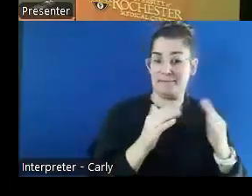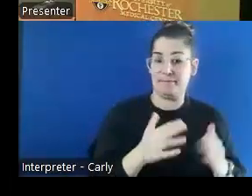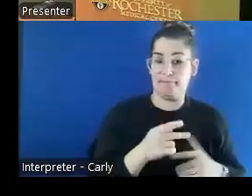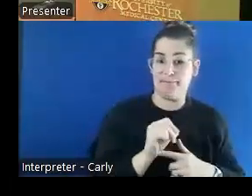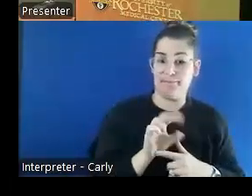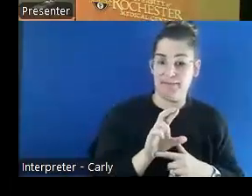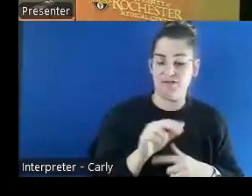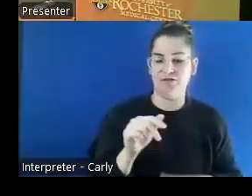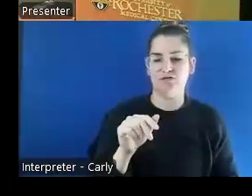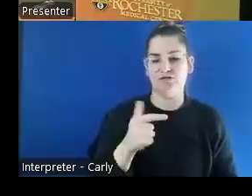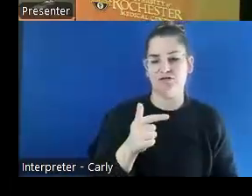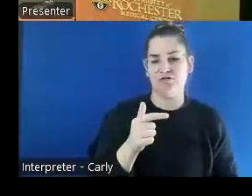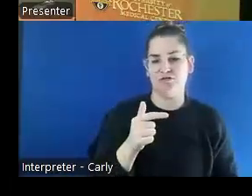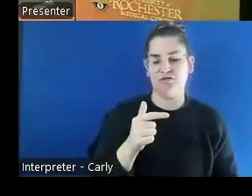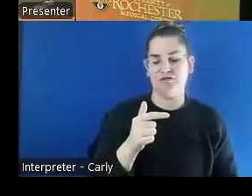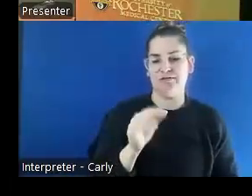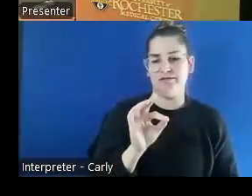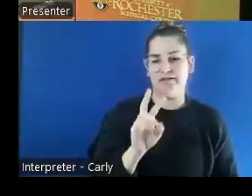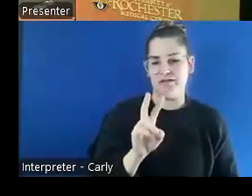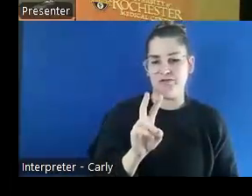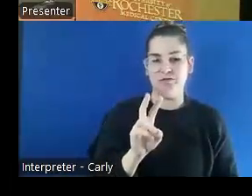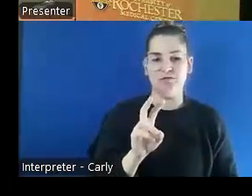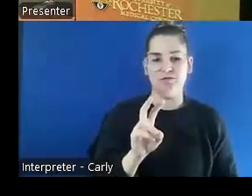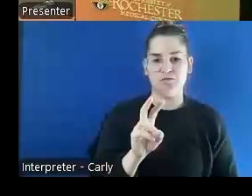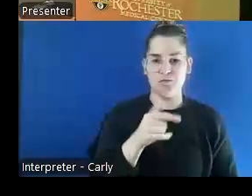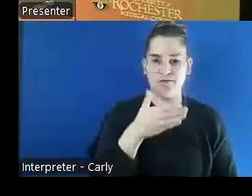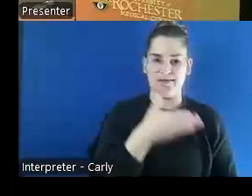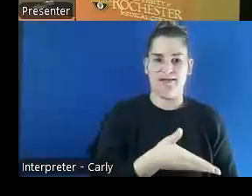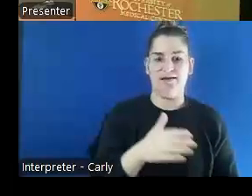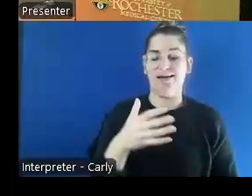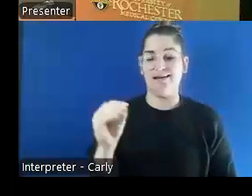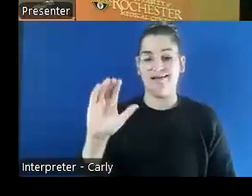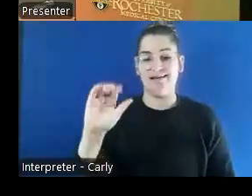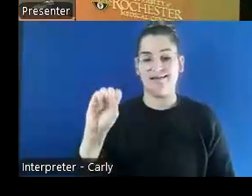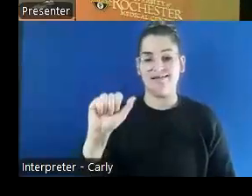really wonderful KAC who's sitting in the audience today so really big team that are critical to the